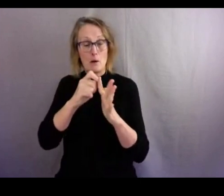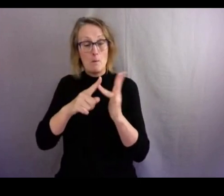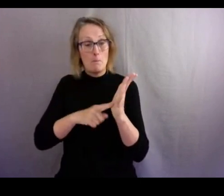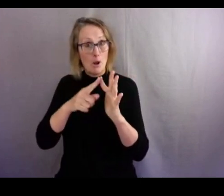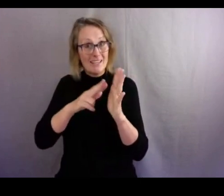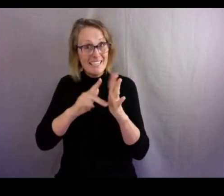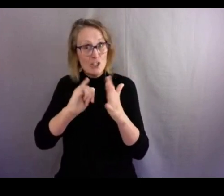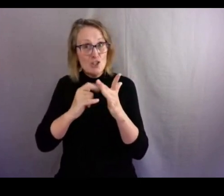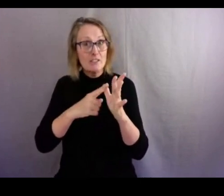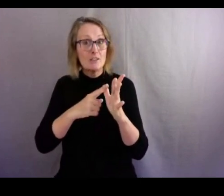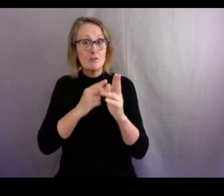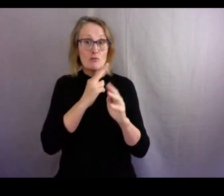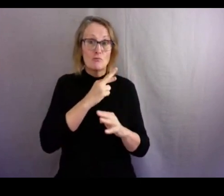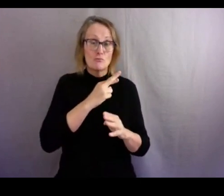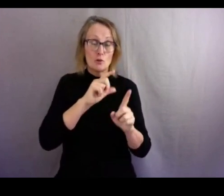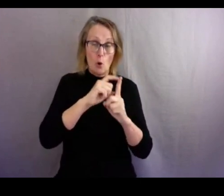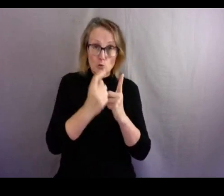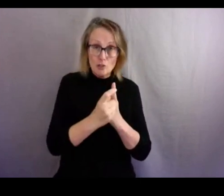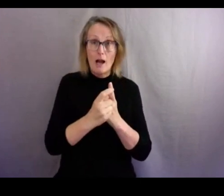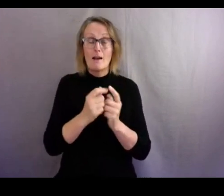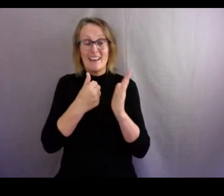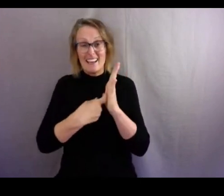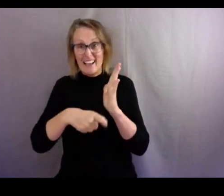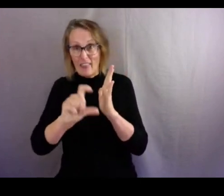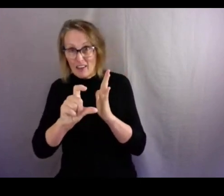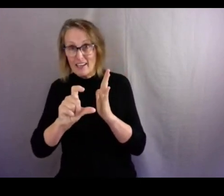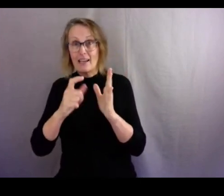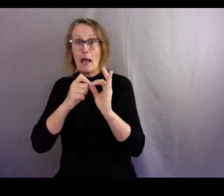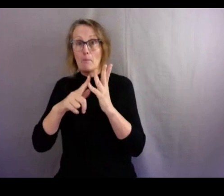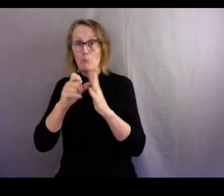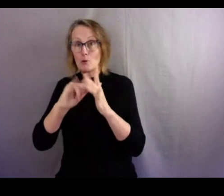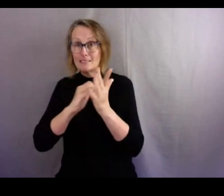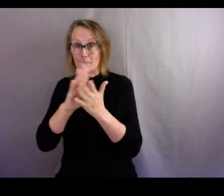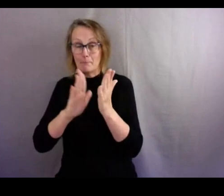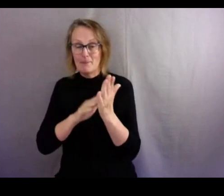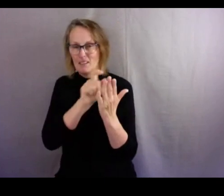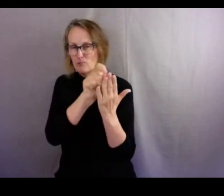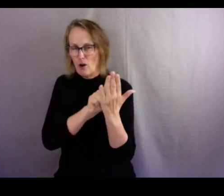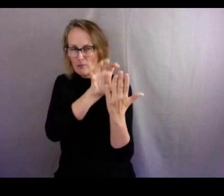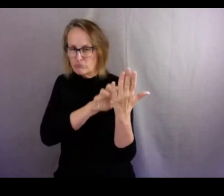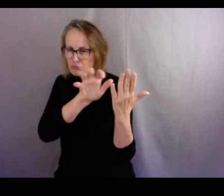He concluded in 1898, "From a philosophical point of view,